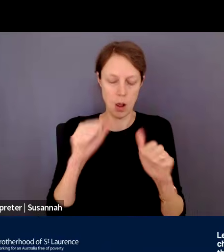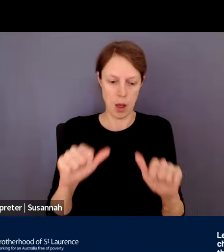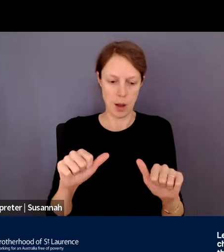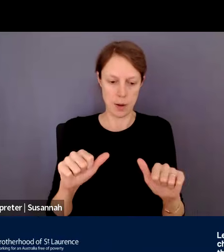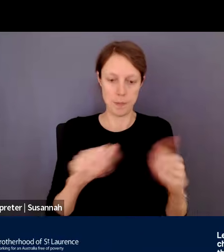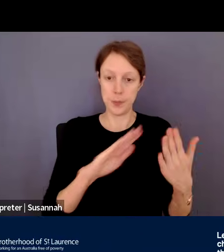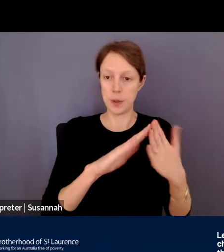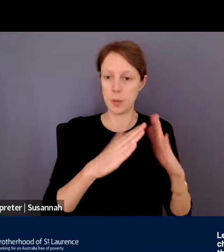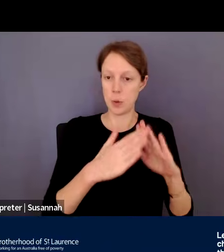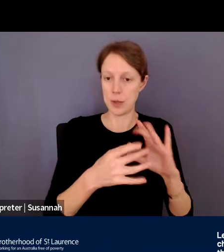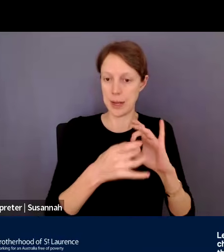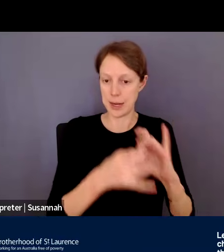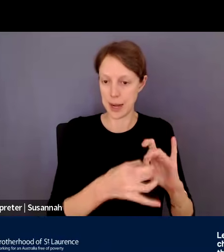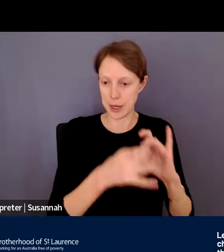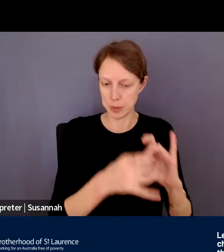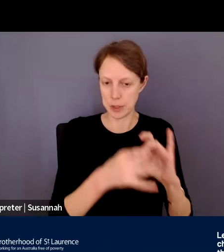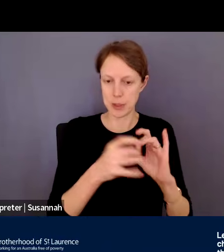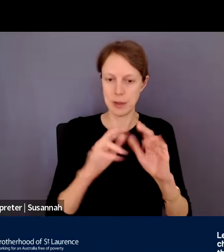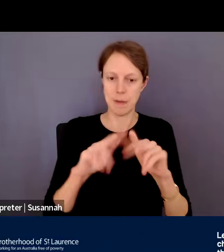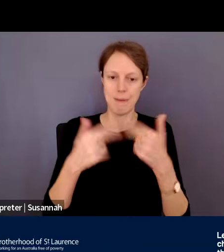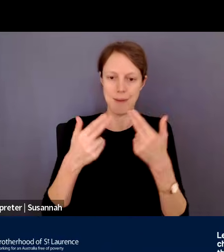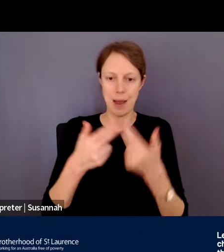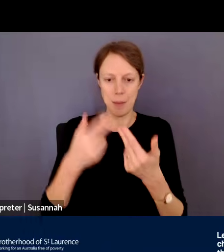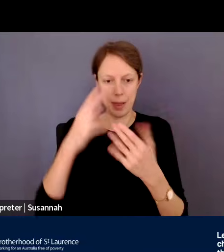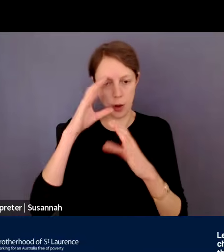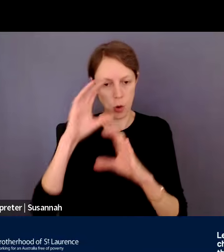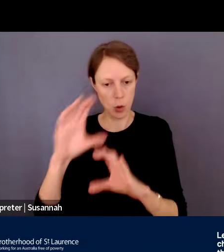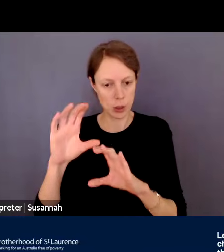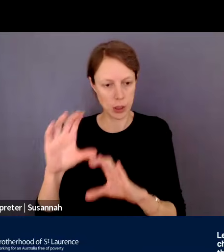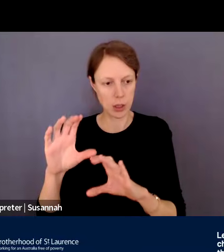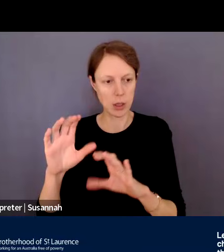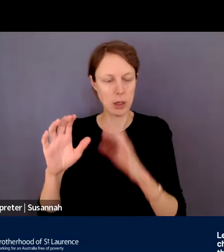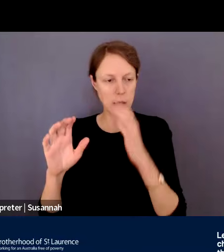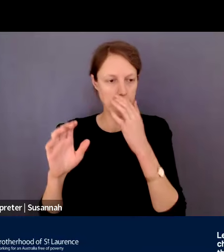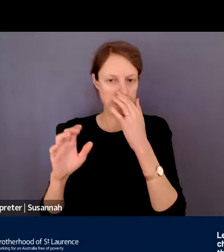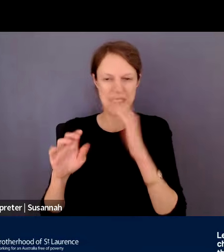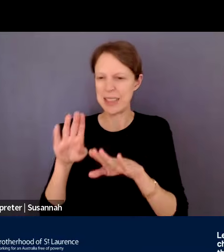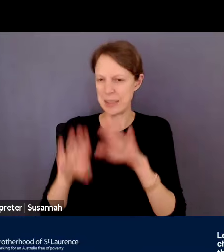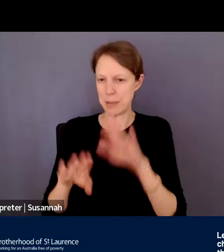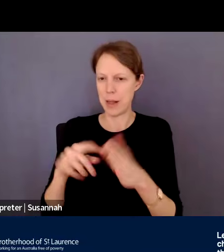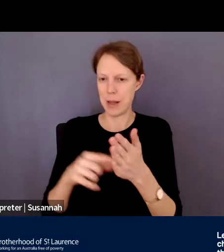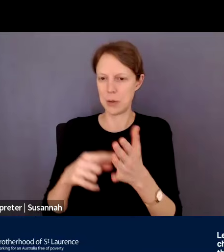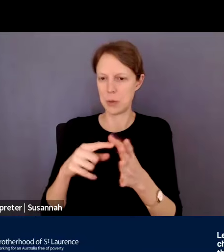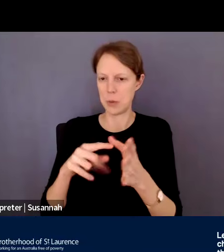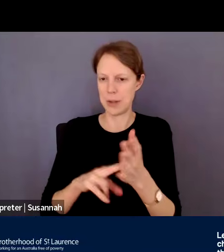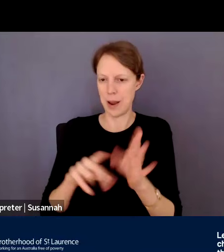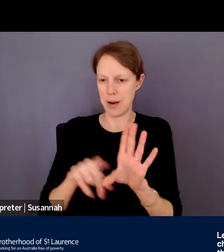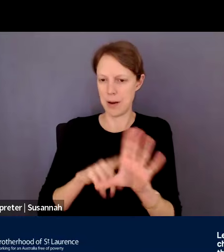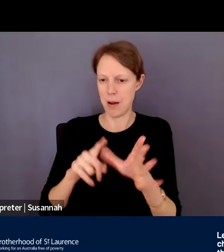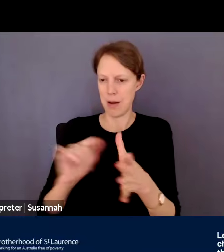engagement, family coaching, similar to what Tanya's talked about in terms of the pilot, but